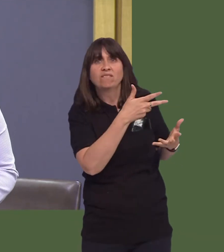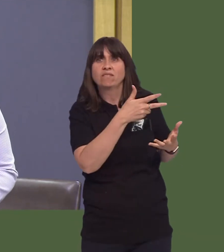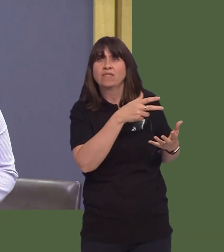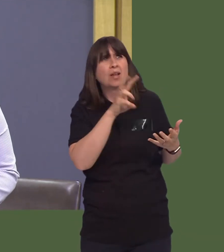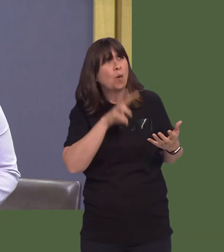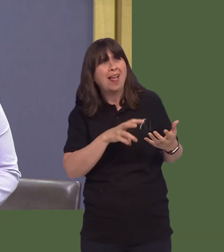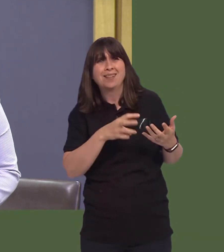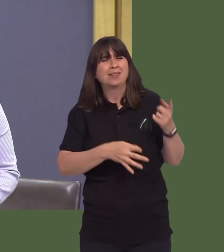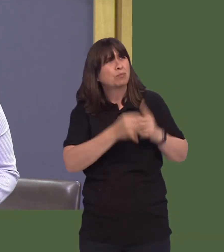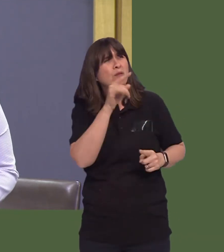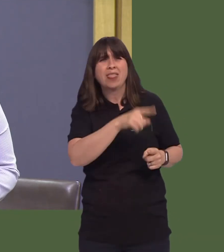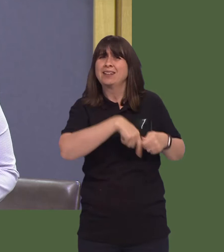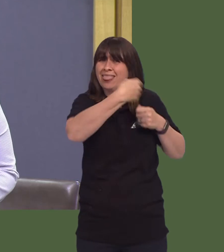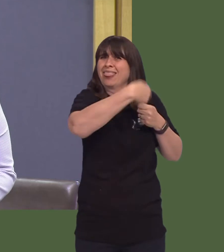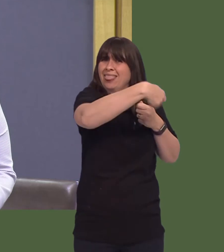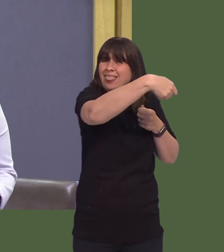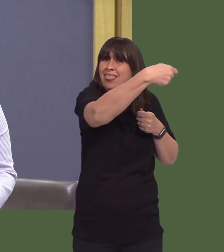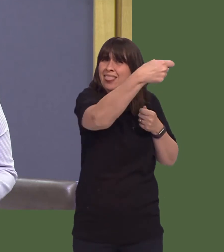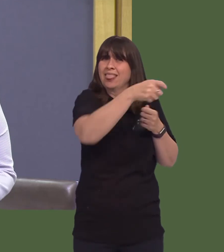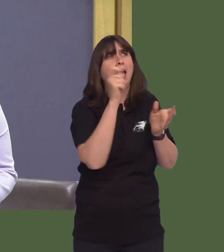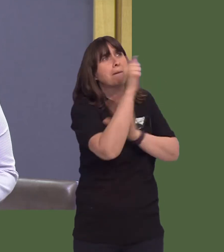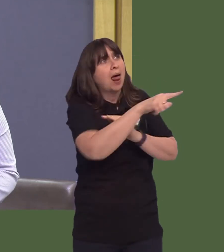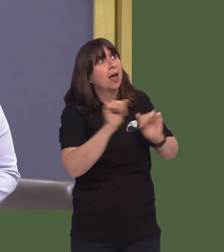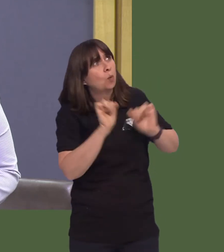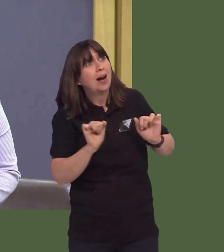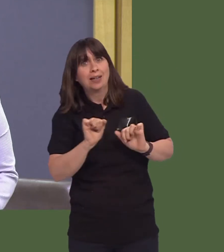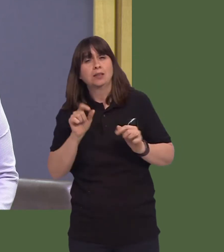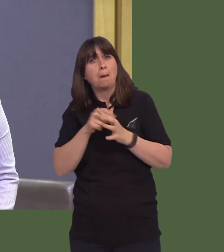can be made to timescales so that other businesses like Pontus don't lose out?